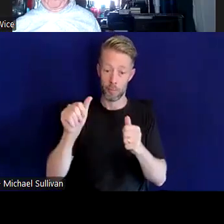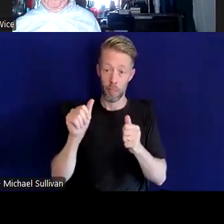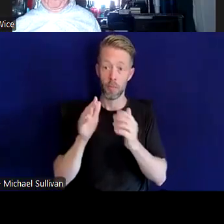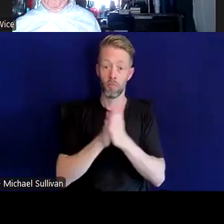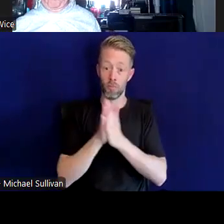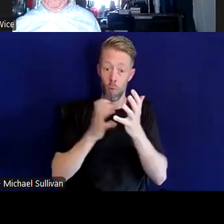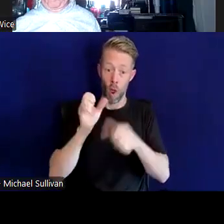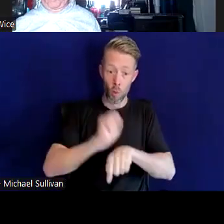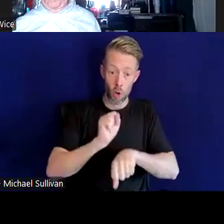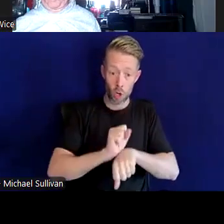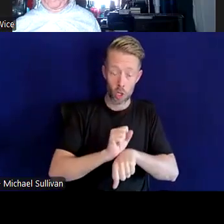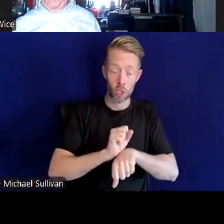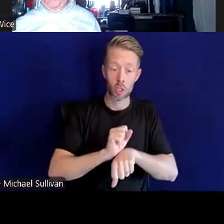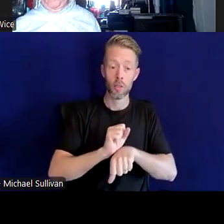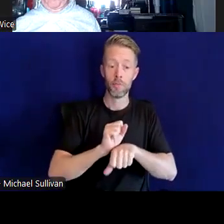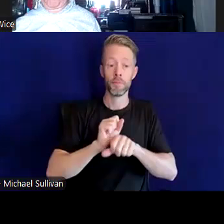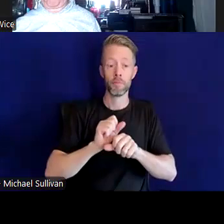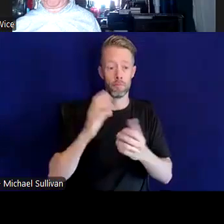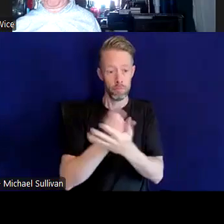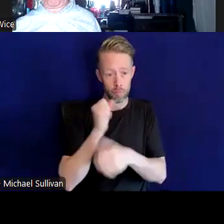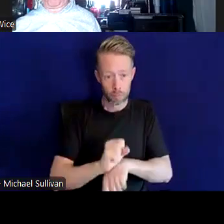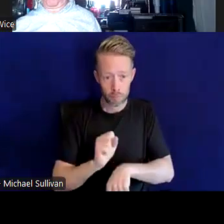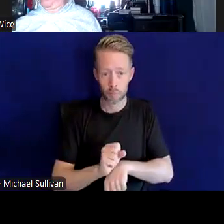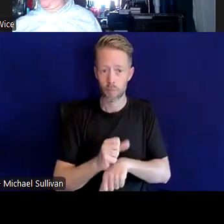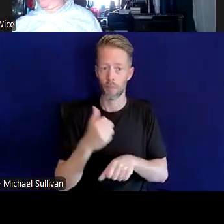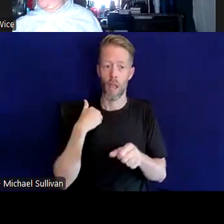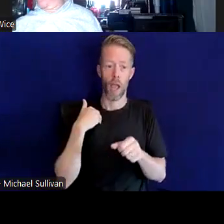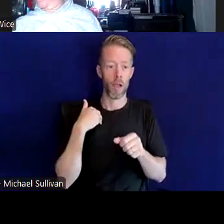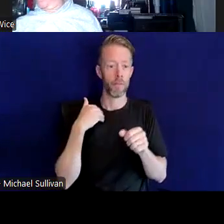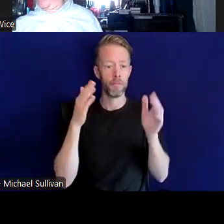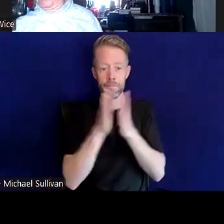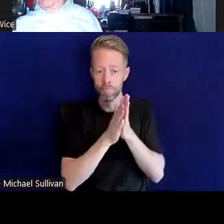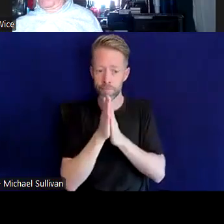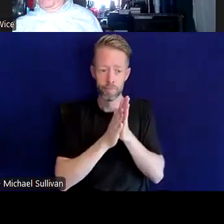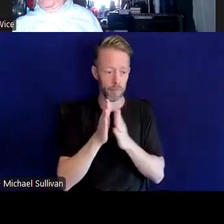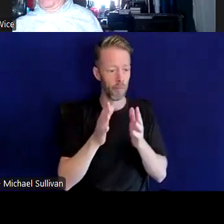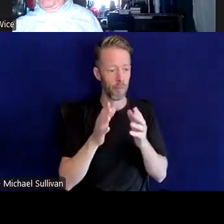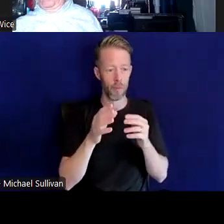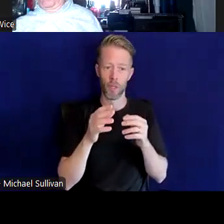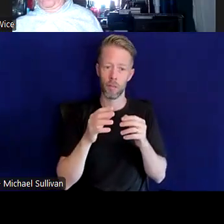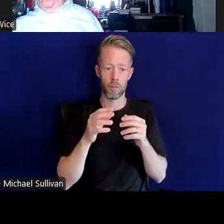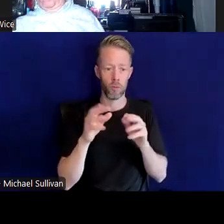disabilities to want to work being incentivized to work